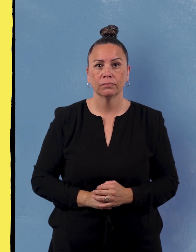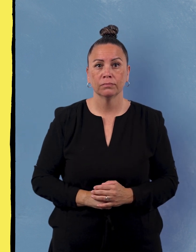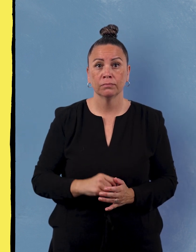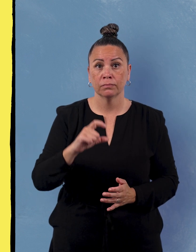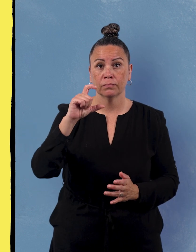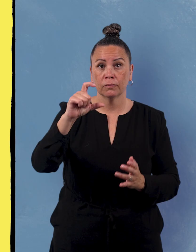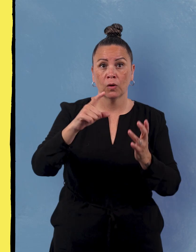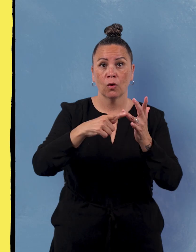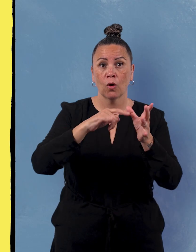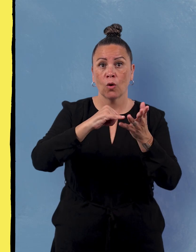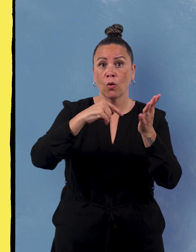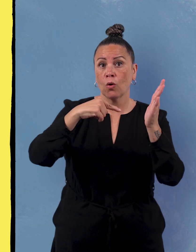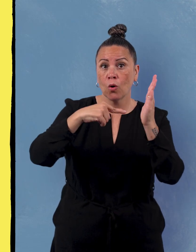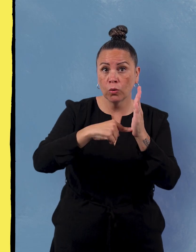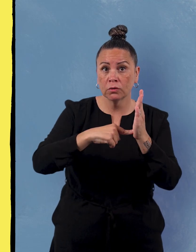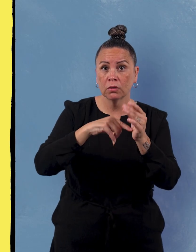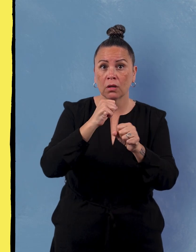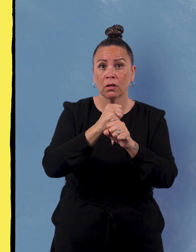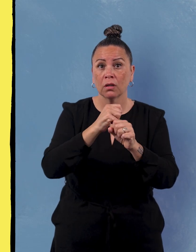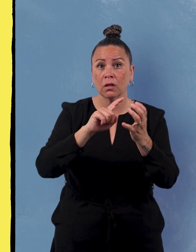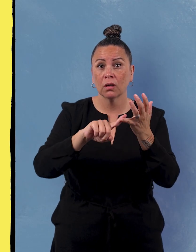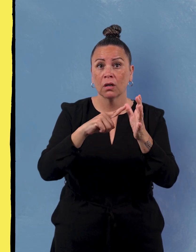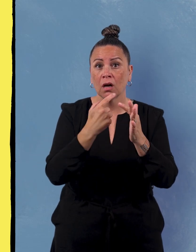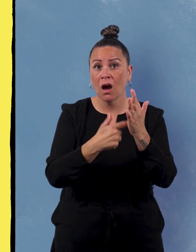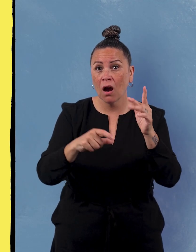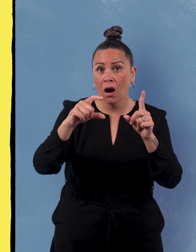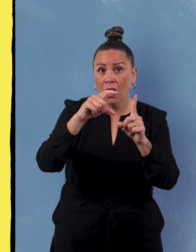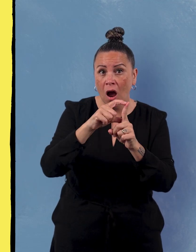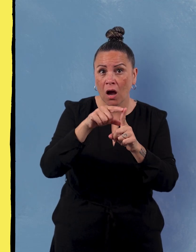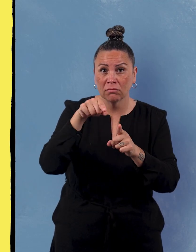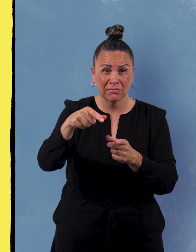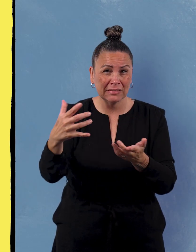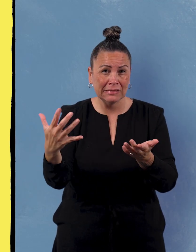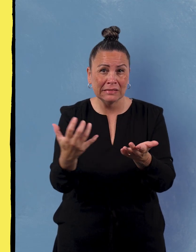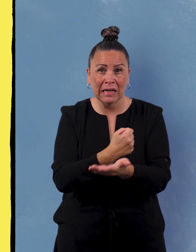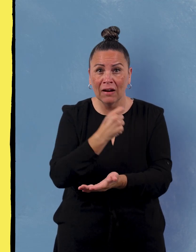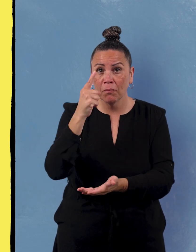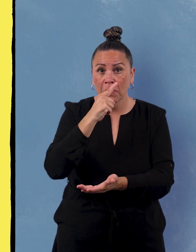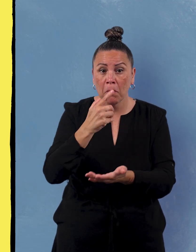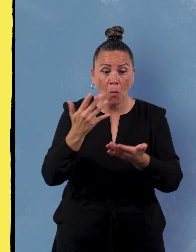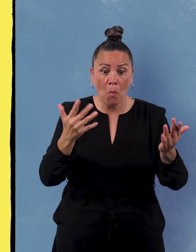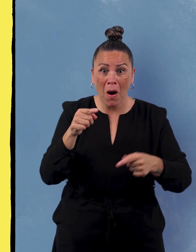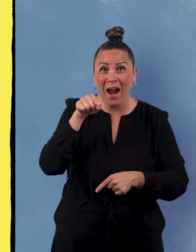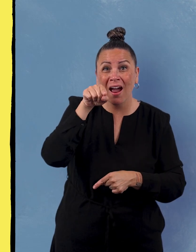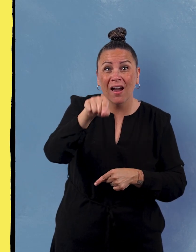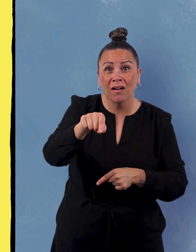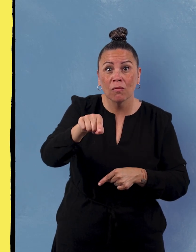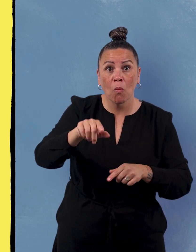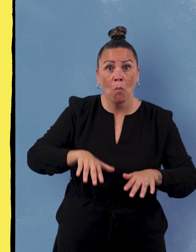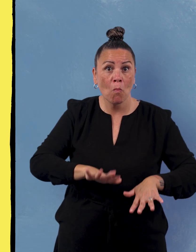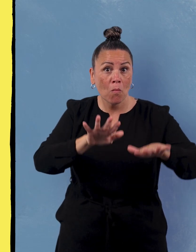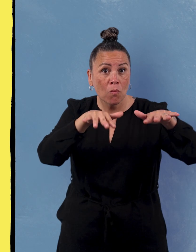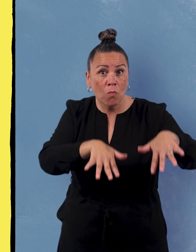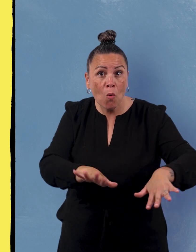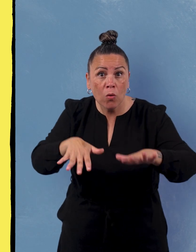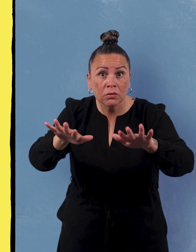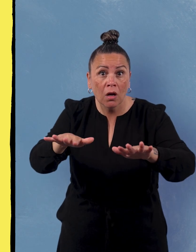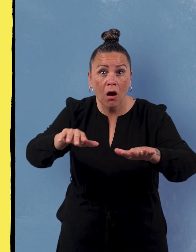Coast guard boats rescue people in trouble at sea